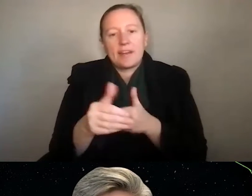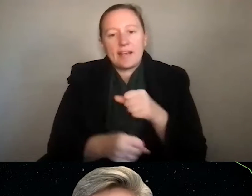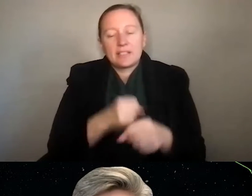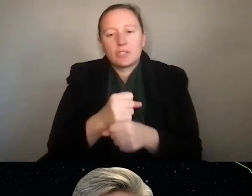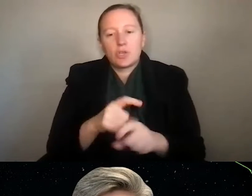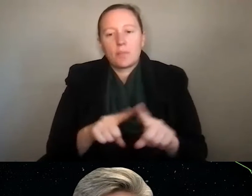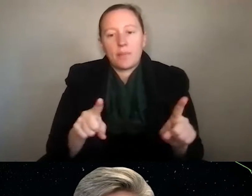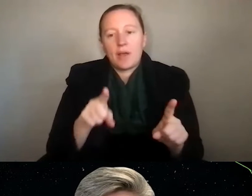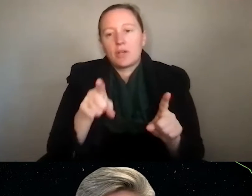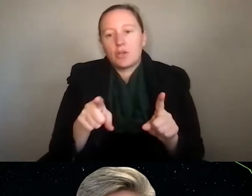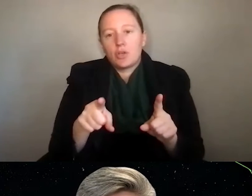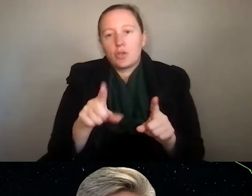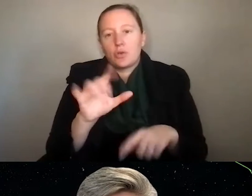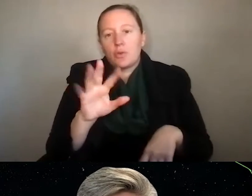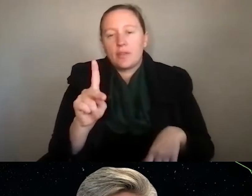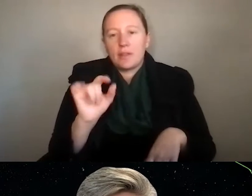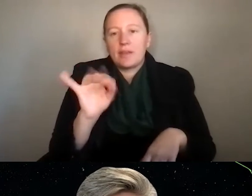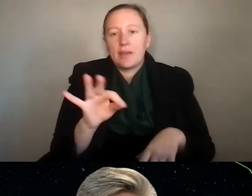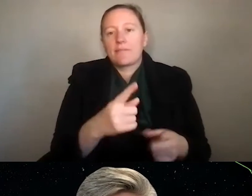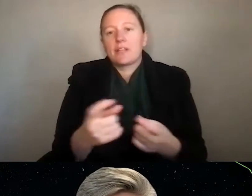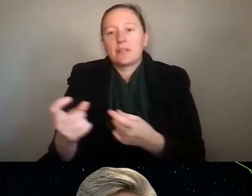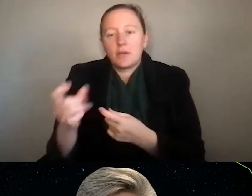the link of the solicitation, you will see,